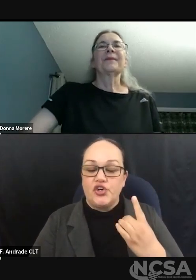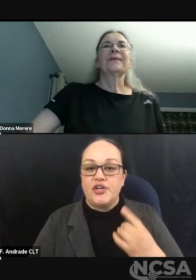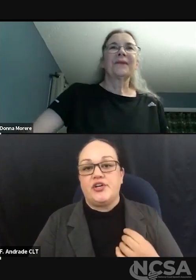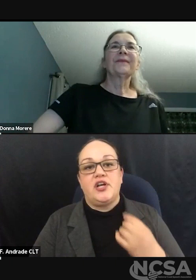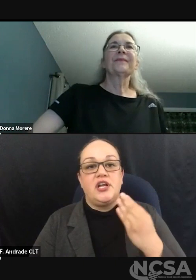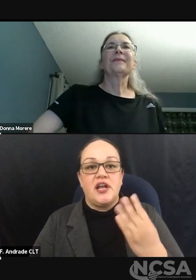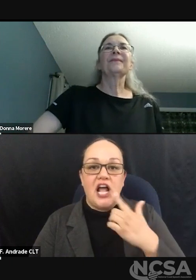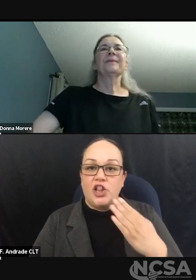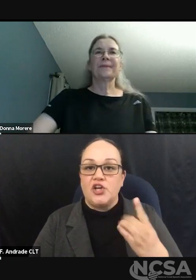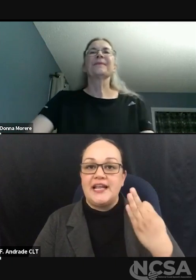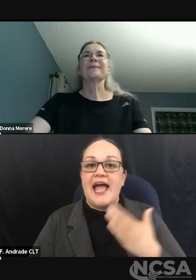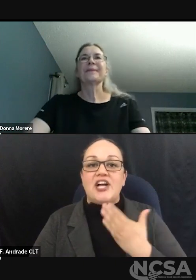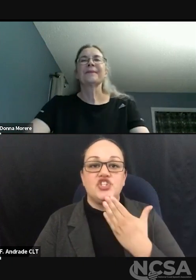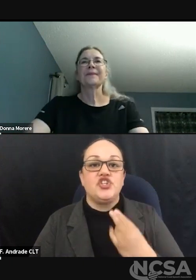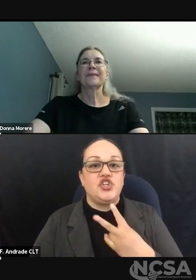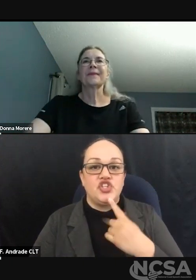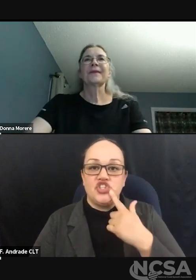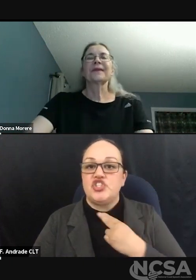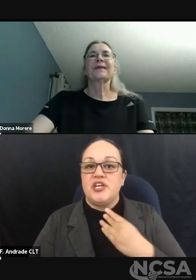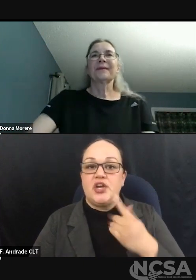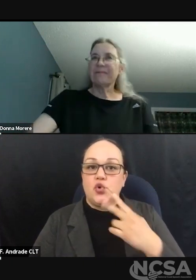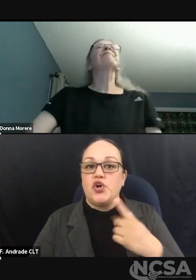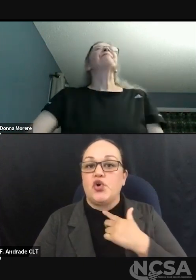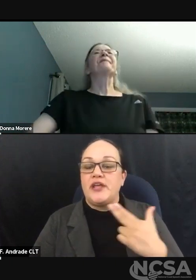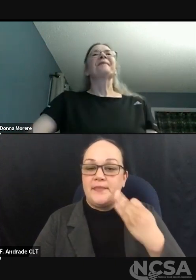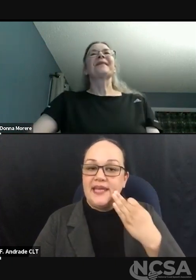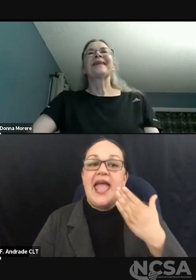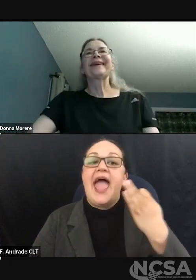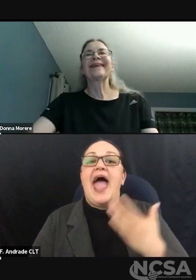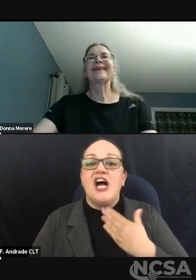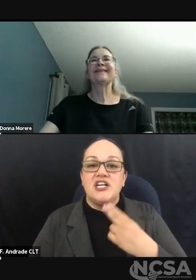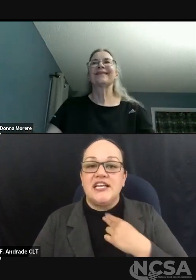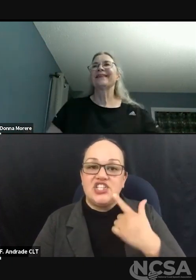learned how to queue. How can she work with me to learn? She is 14.